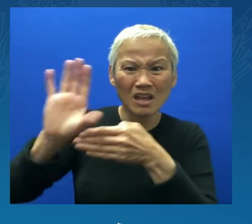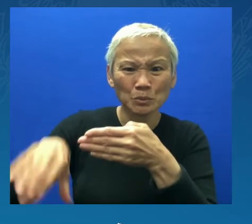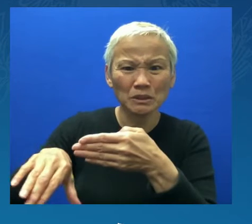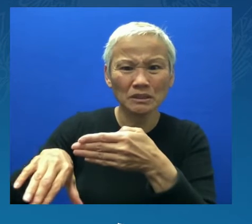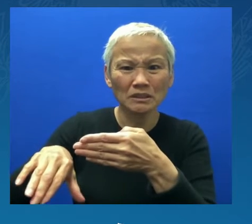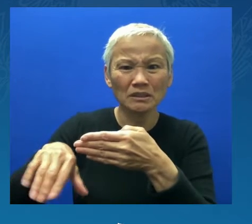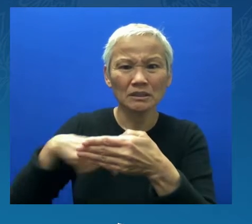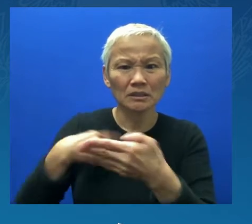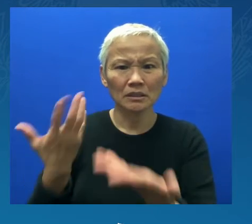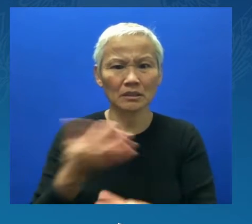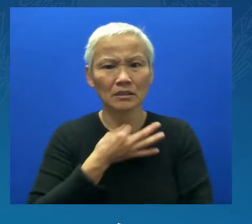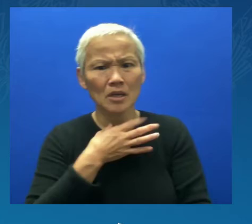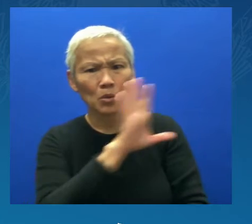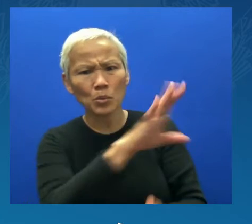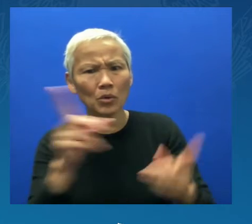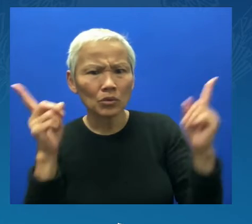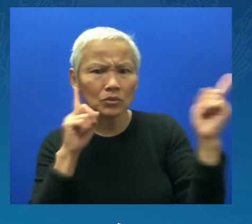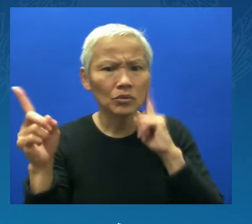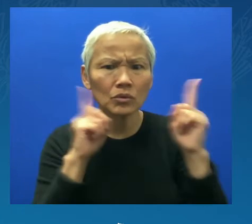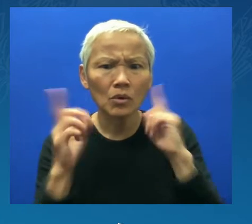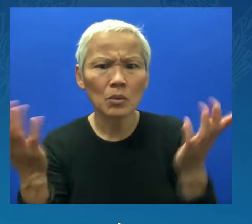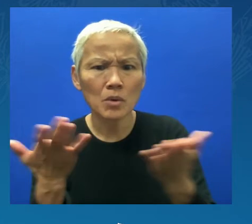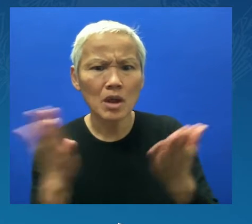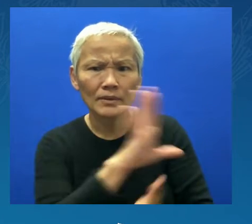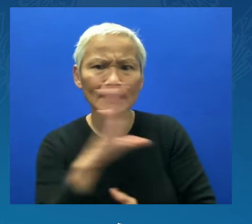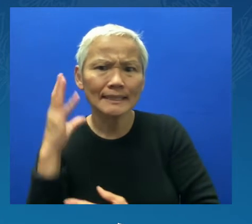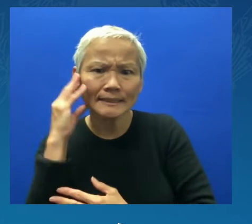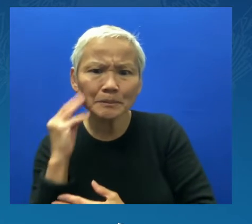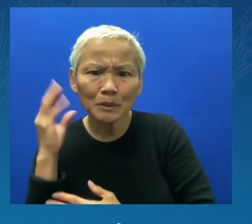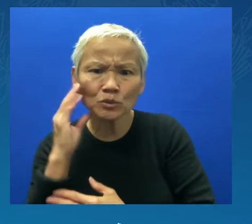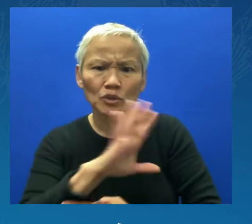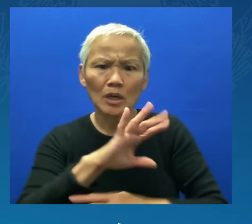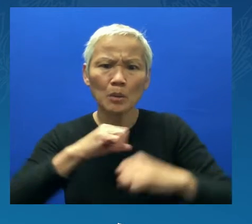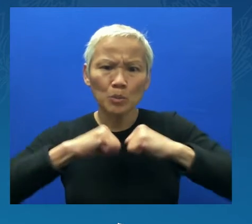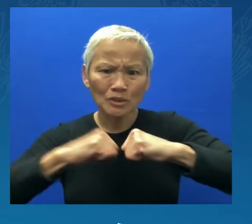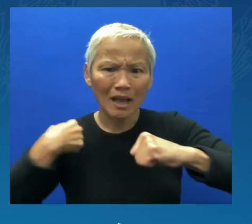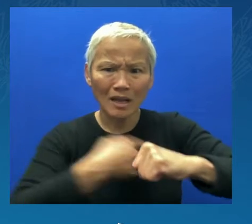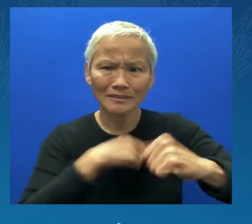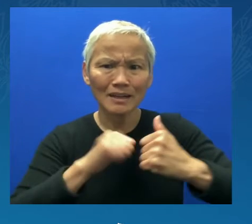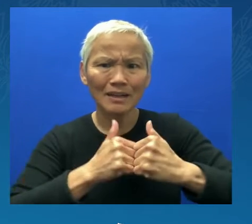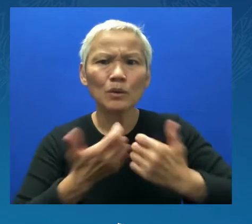The Vice President: First of all, thank you. You know, I think about our healthcare providers